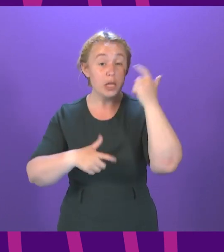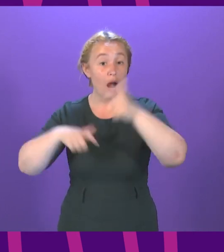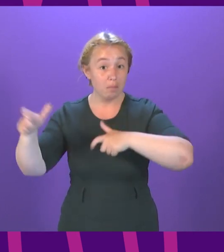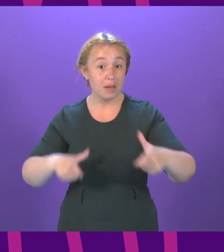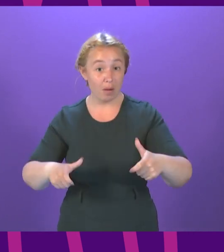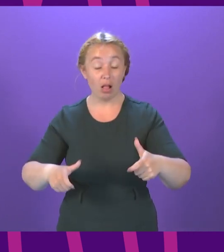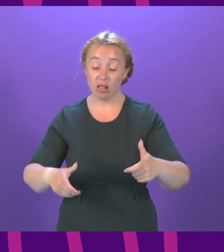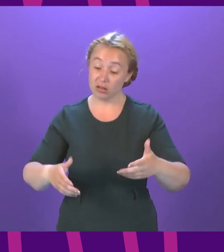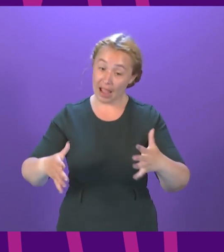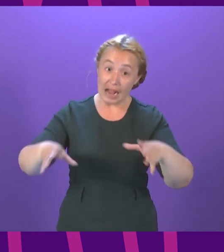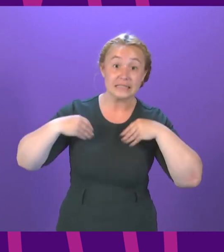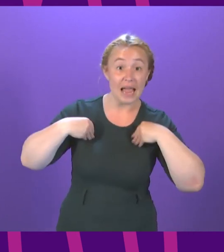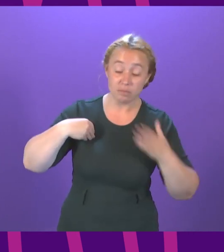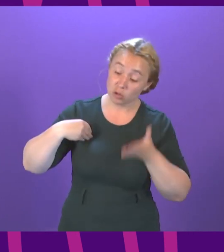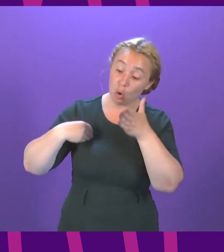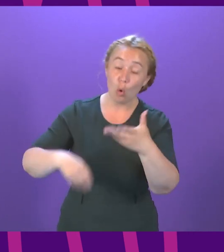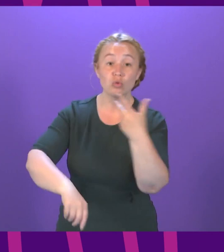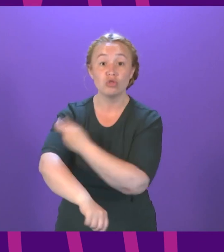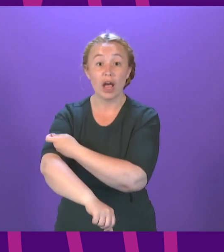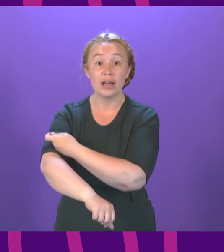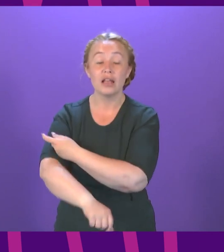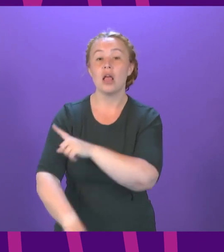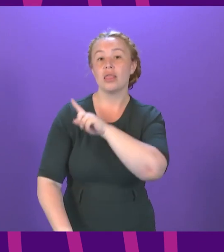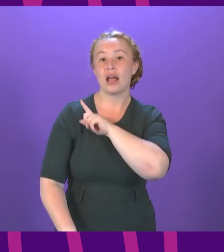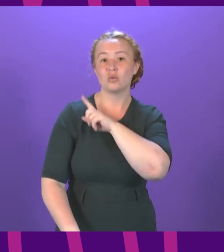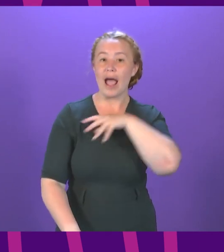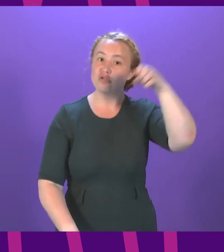possible, which is the reason for drop-in clinics, the vaccination buses in Glasgow and Edinburgh